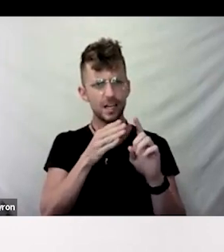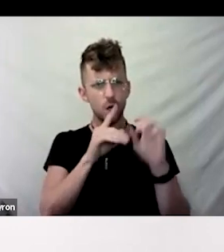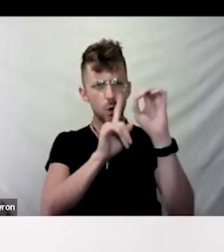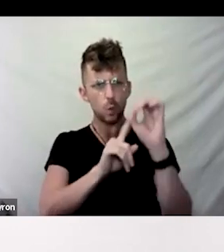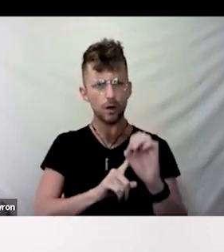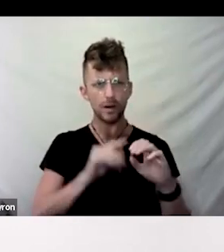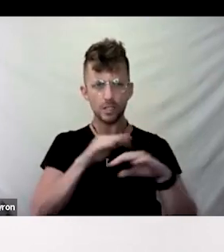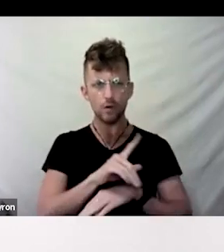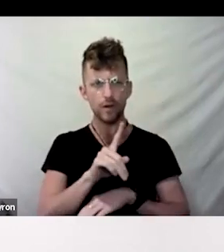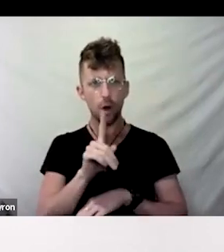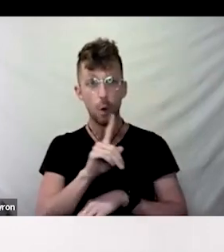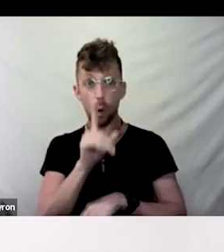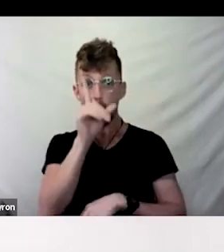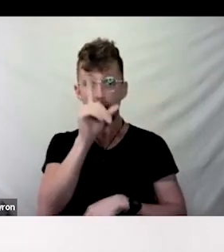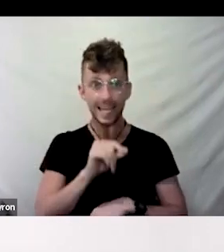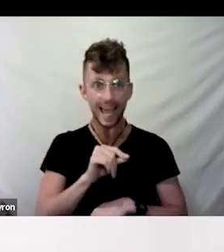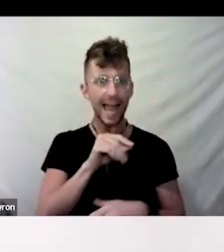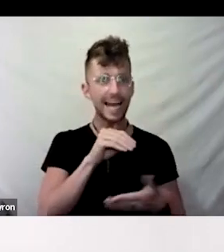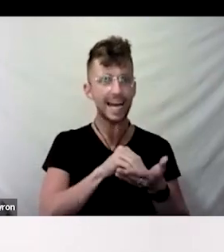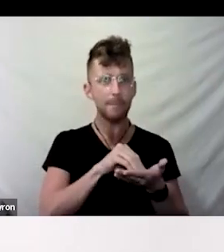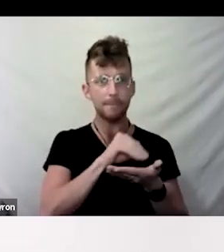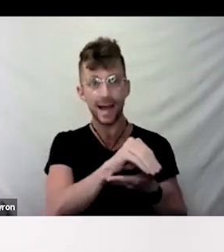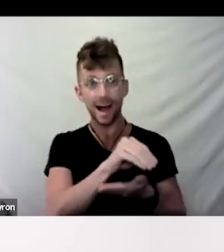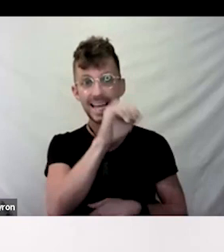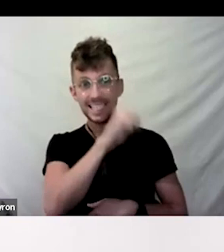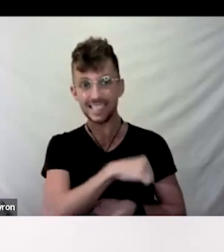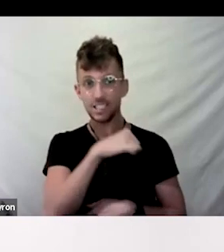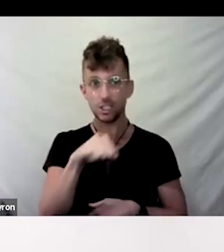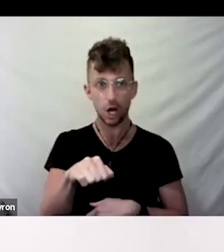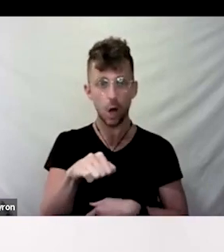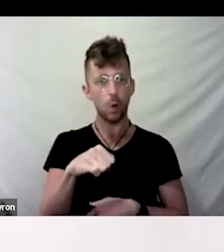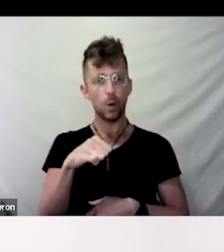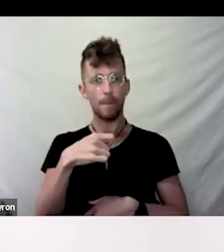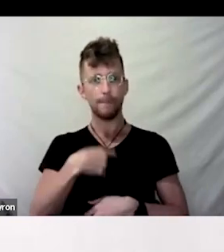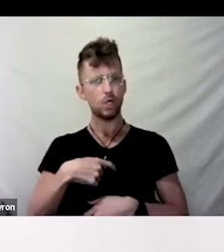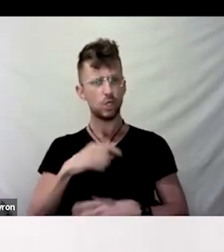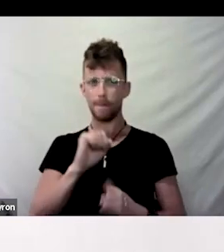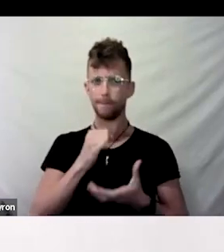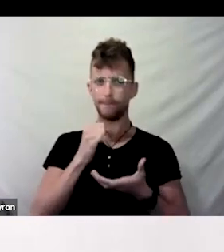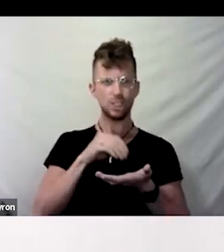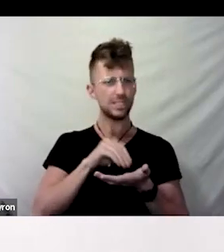your budget on. I just want to go back